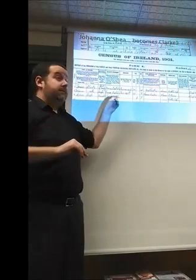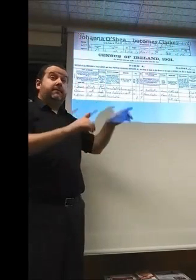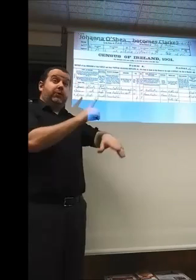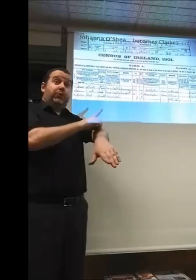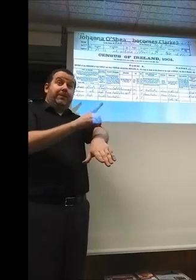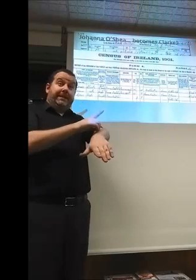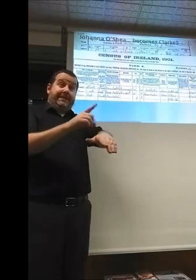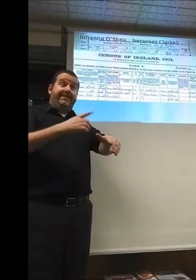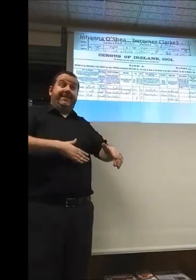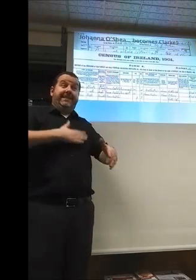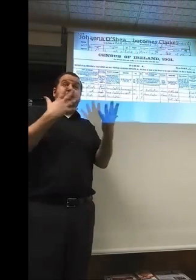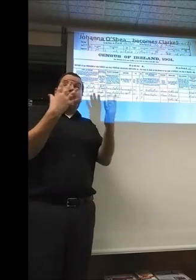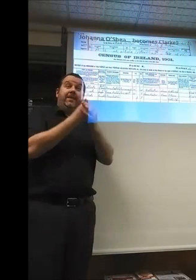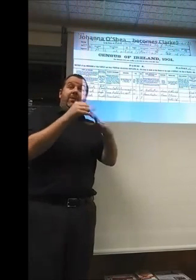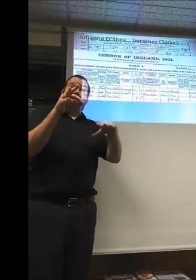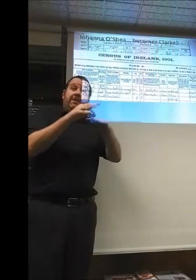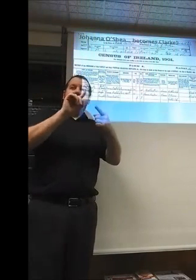James was well able, he was literate.